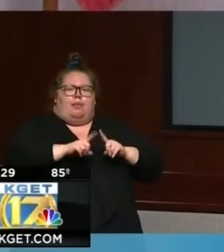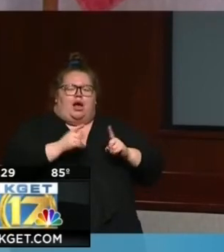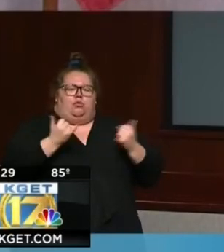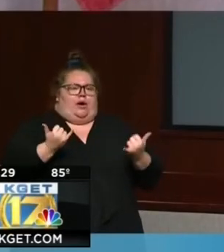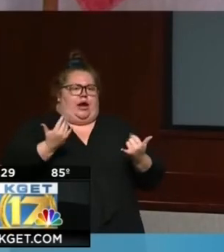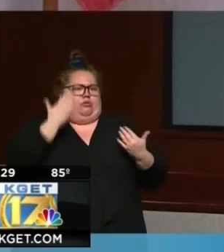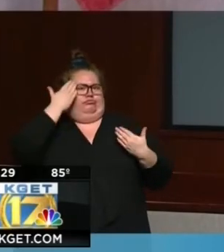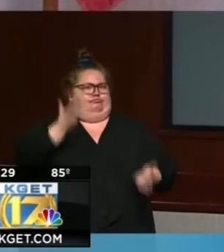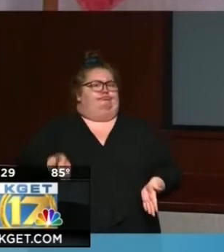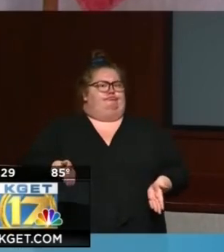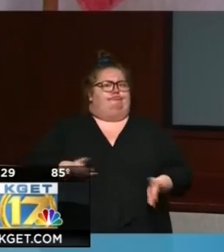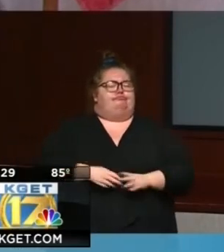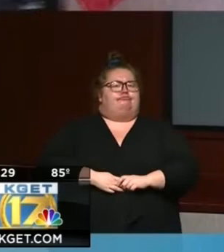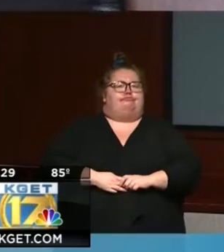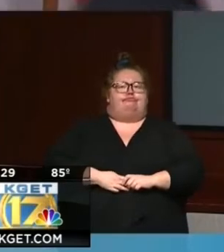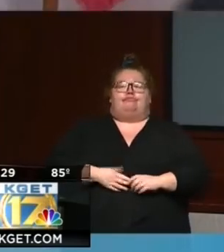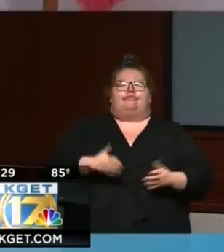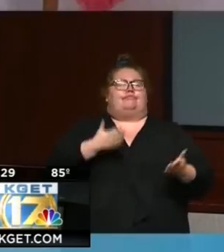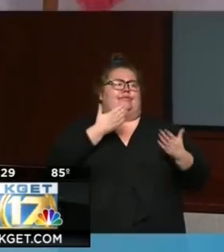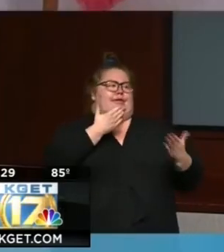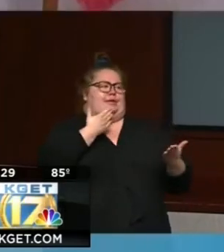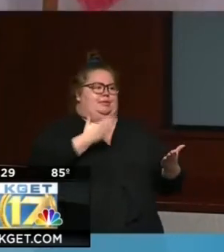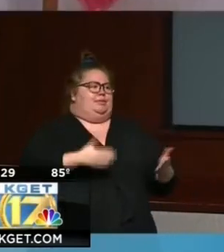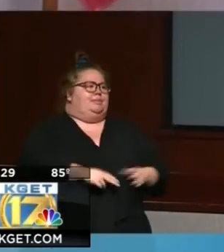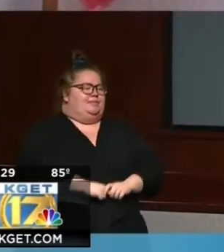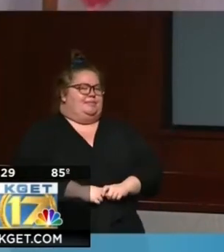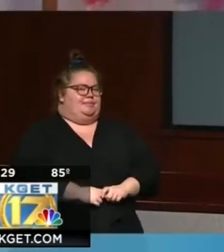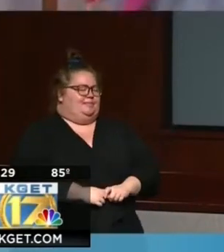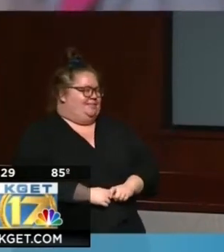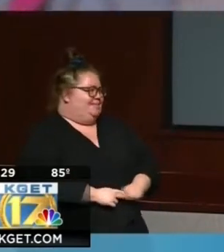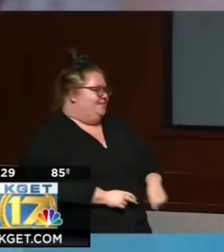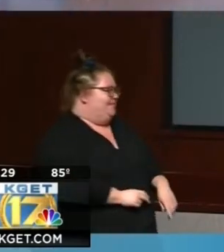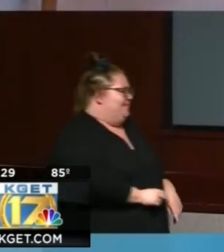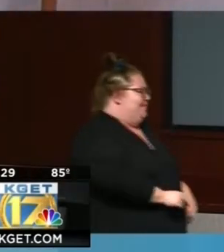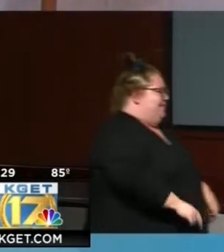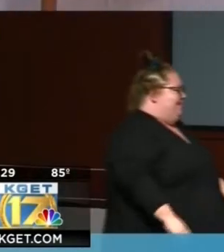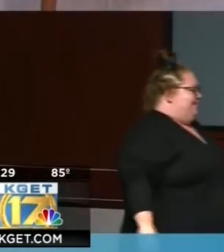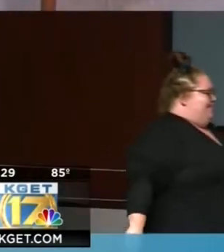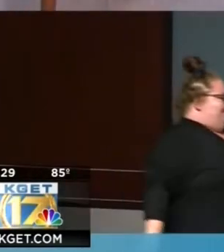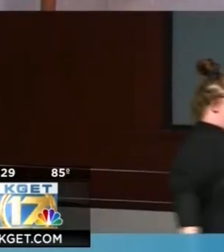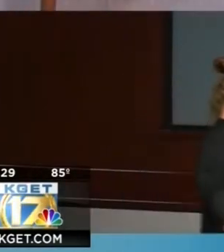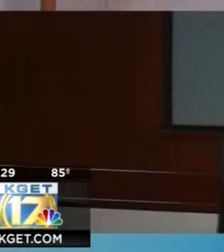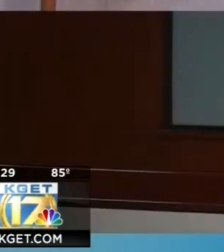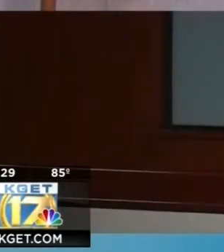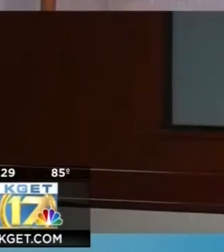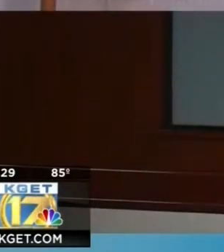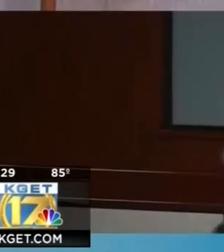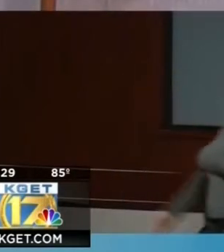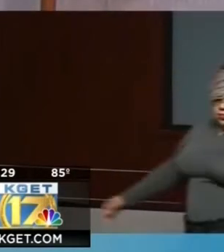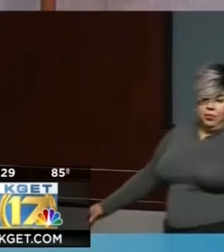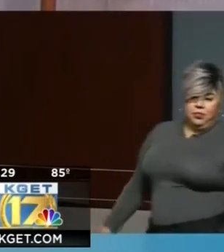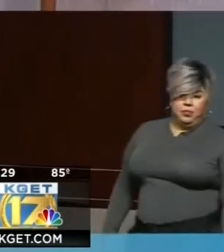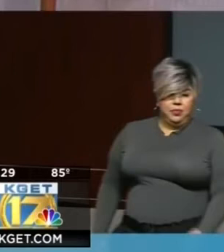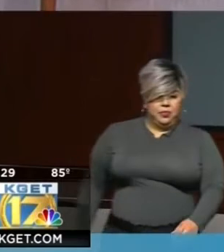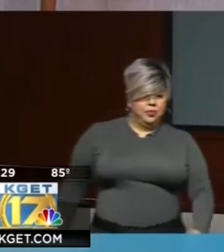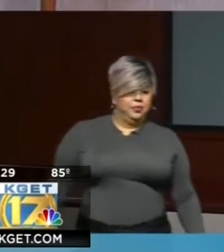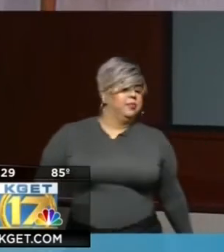THAT WILL CLEARLY BE AN AREA OF INTEREST FOR US. I AM NOT AWARE, TONY. THANK YOU, OKAY.